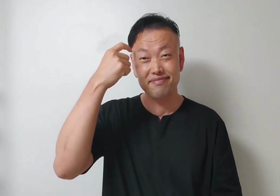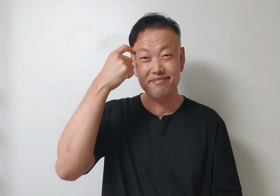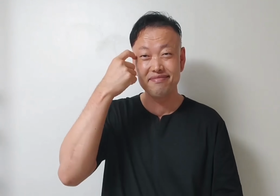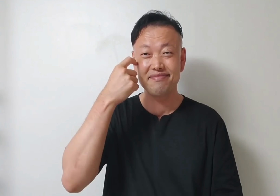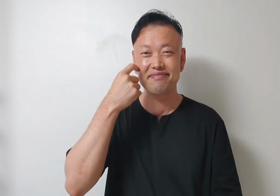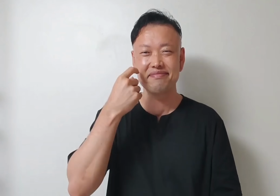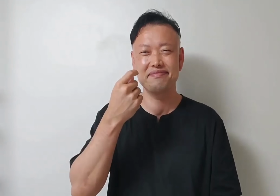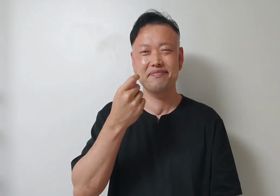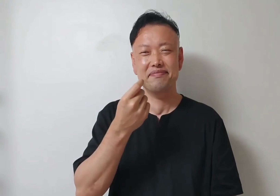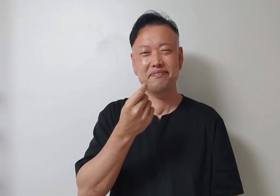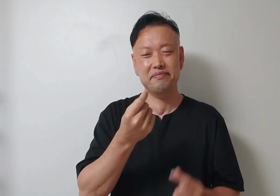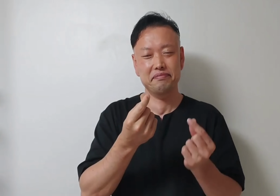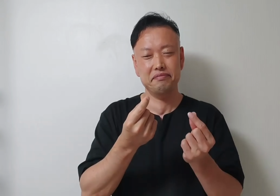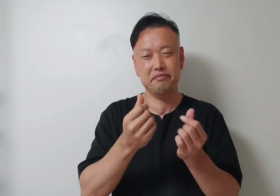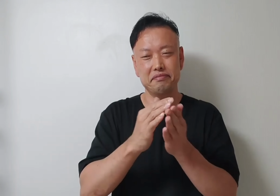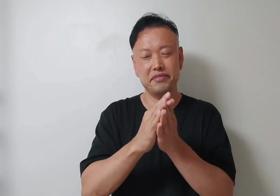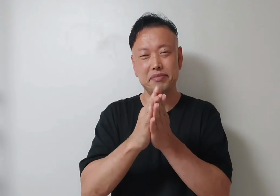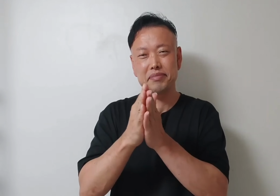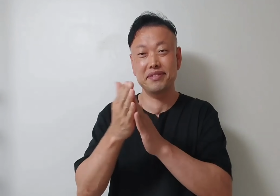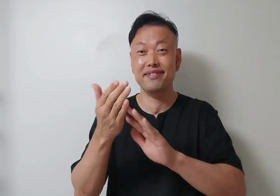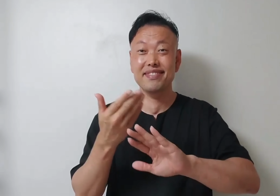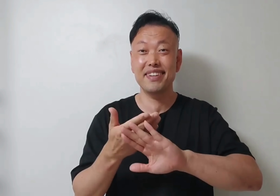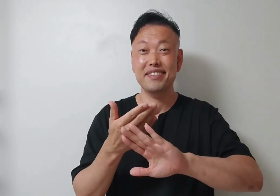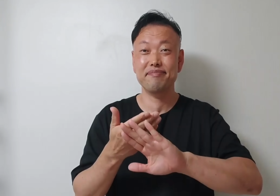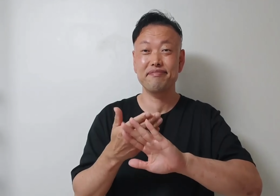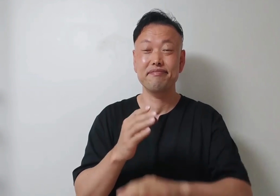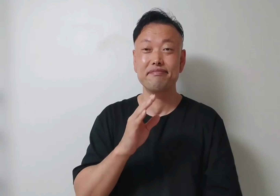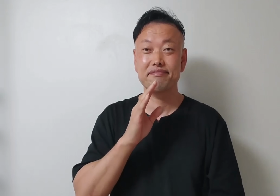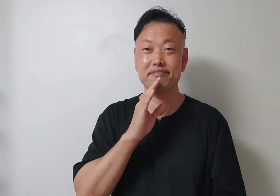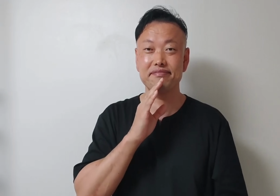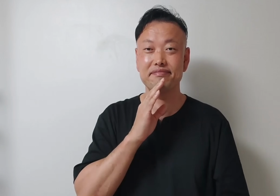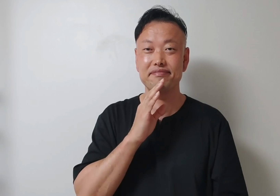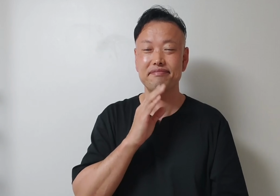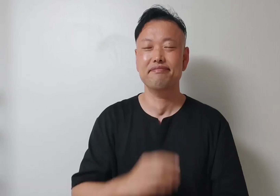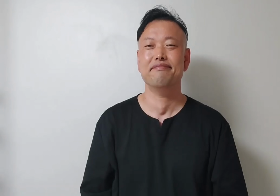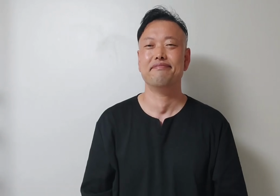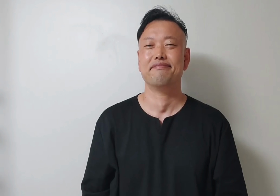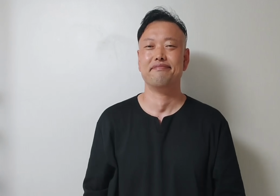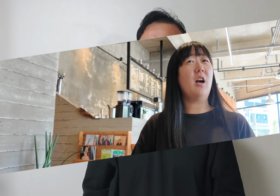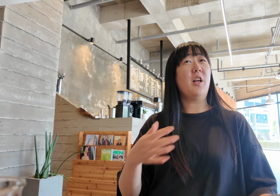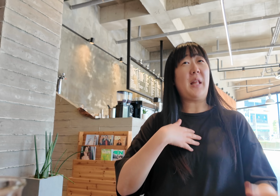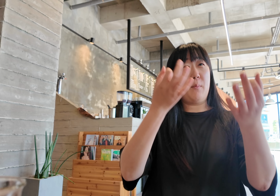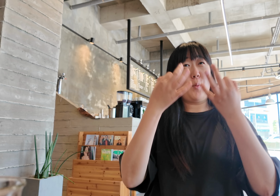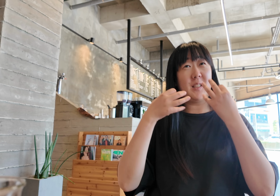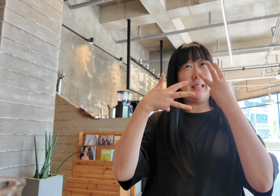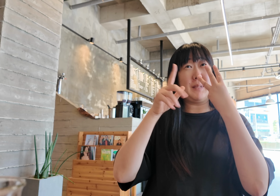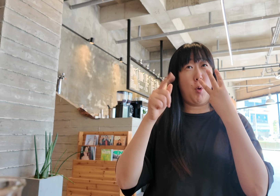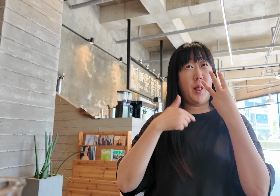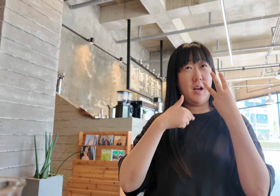becomes and the more natural the flow feels. Do you understand the difference? How is my sign language?